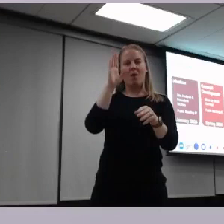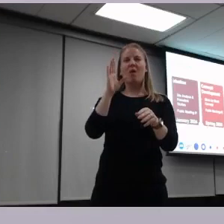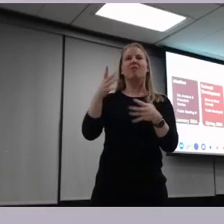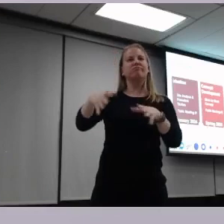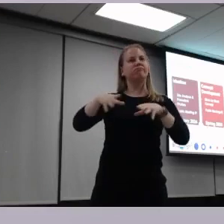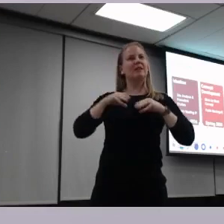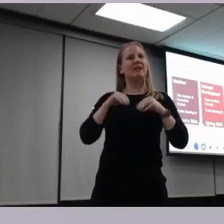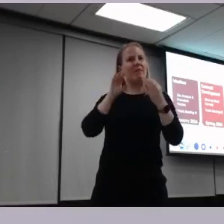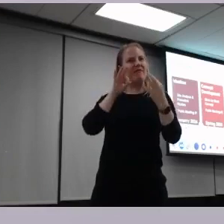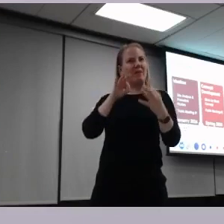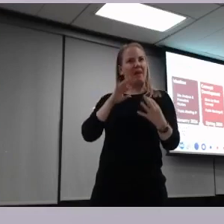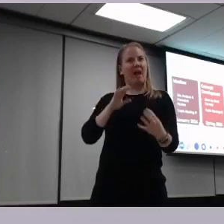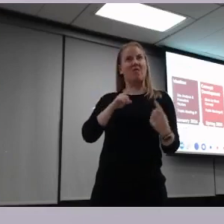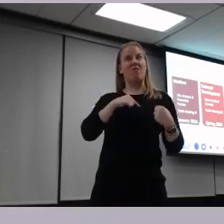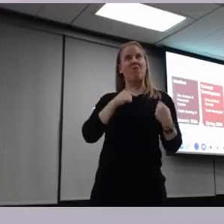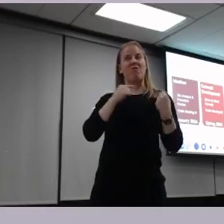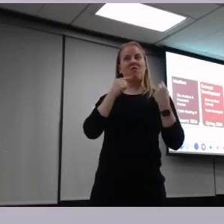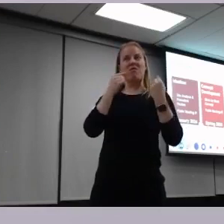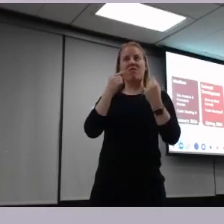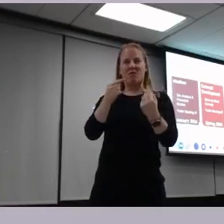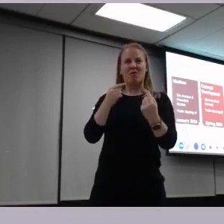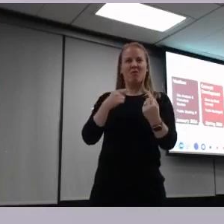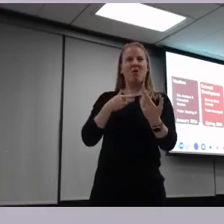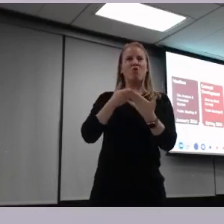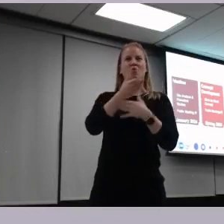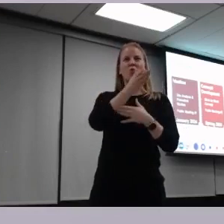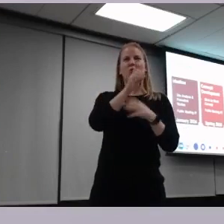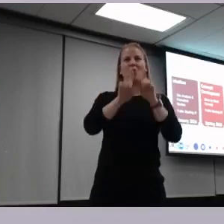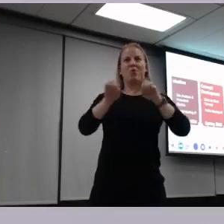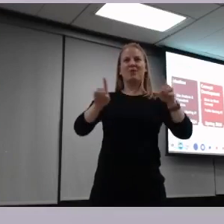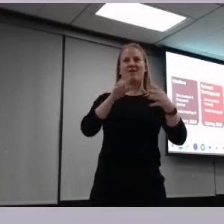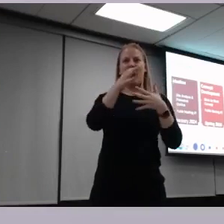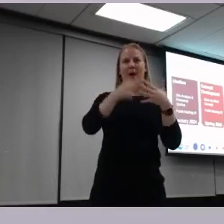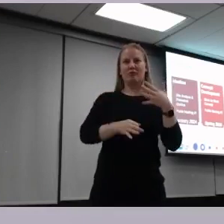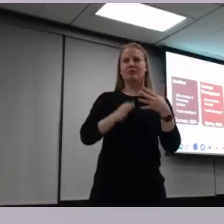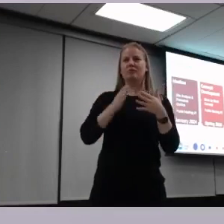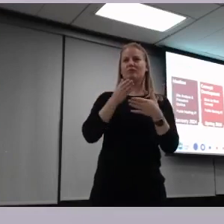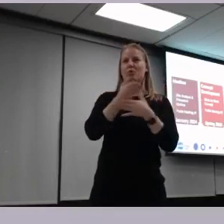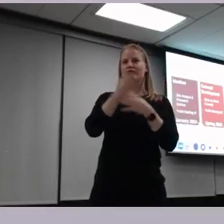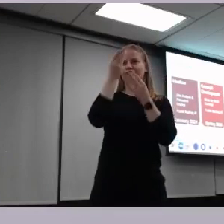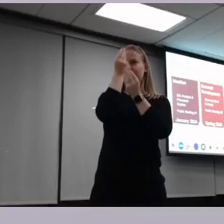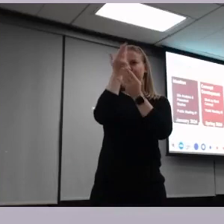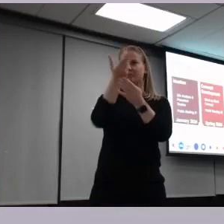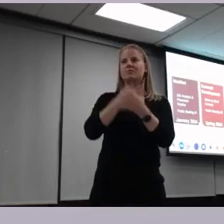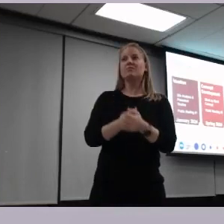through the app to through the ways that we'll share with you. And so once we do that, we'll go into